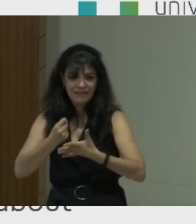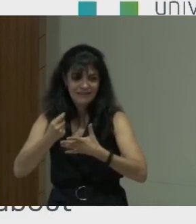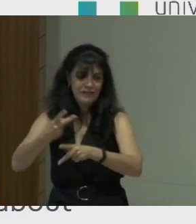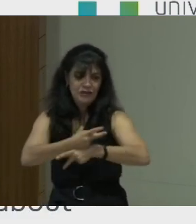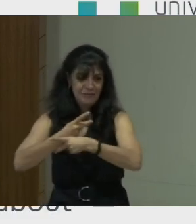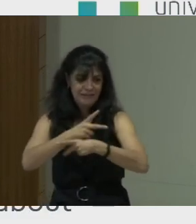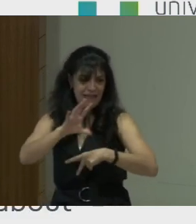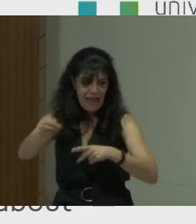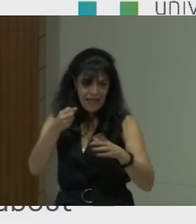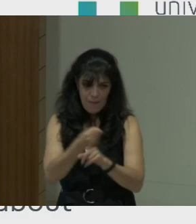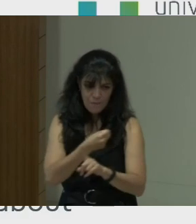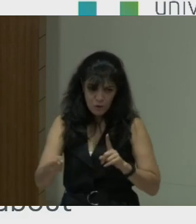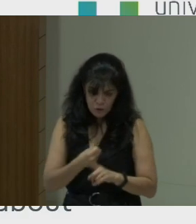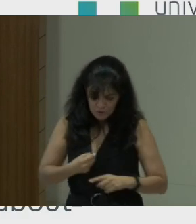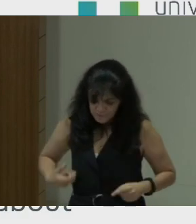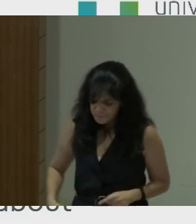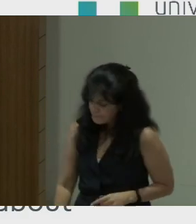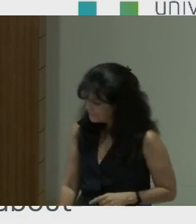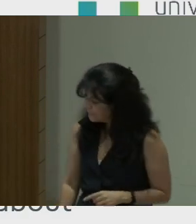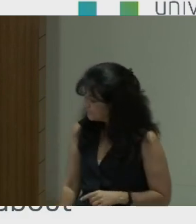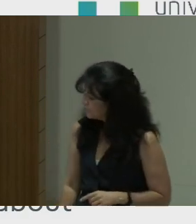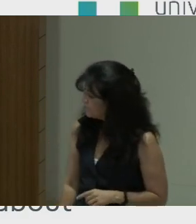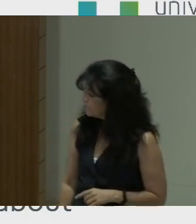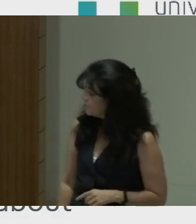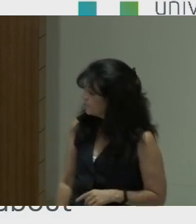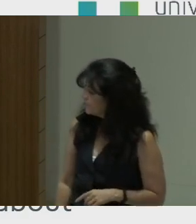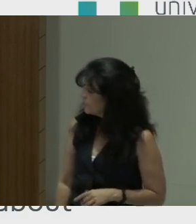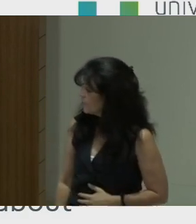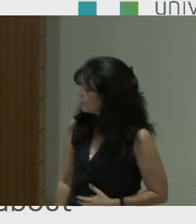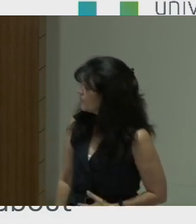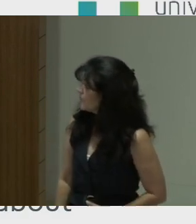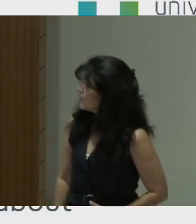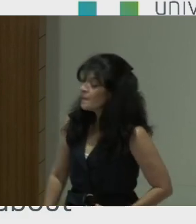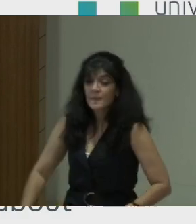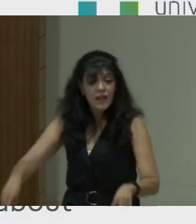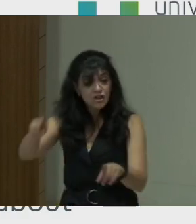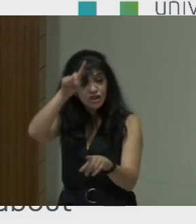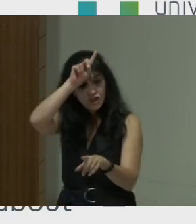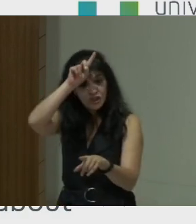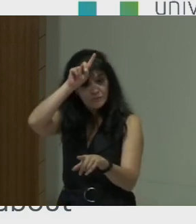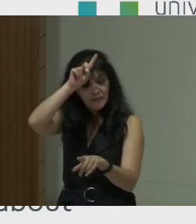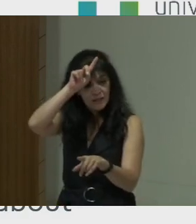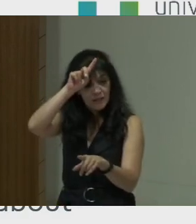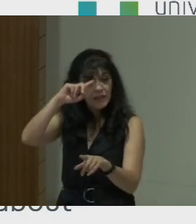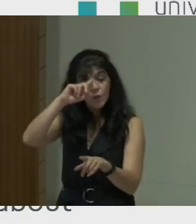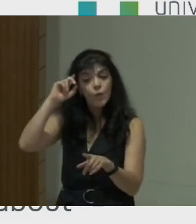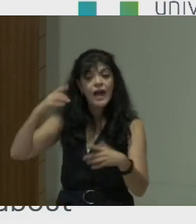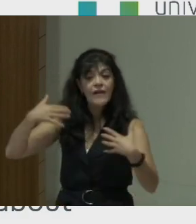And if we go to German figures, we have a health survey and in this health